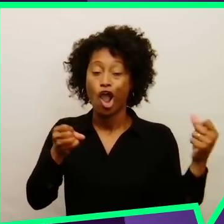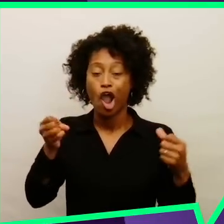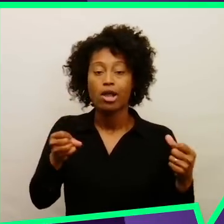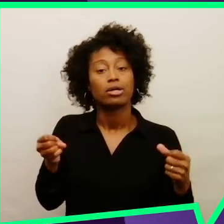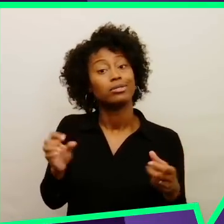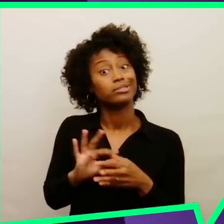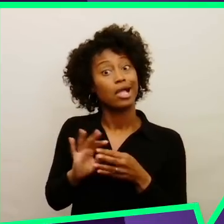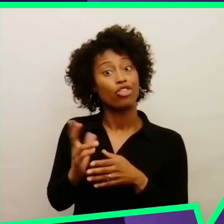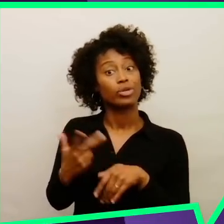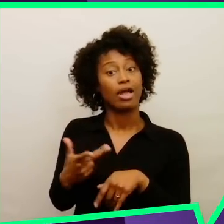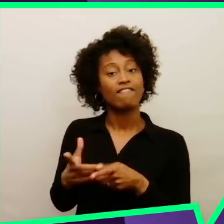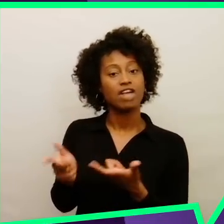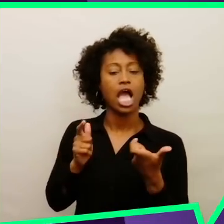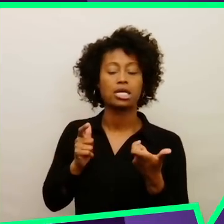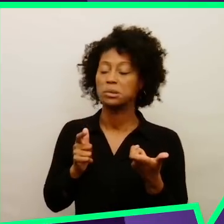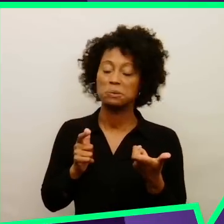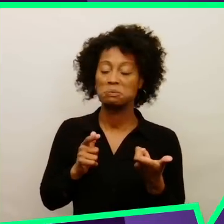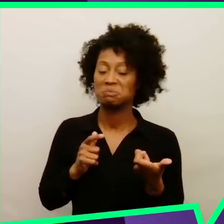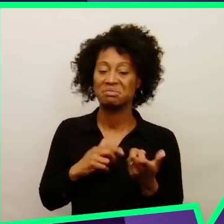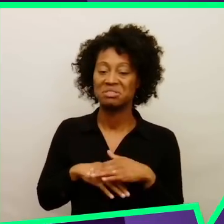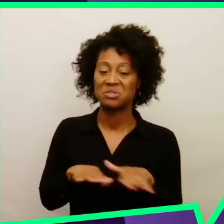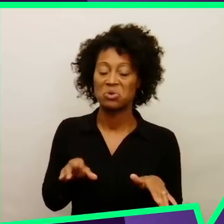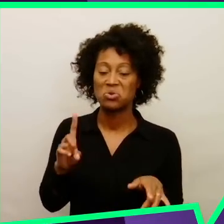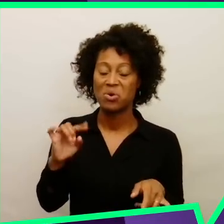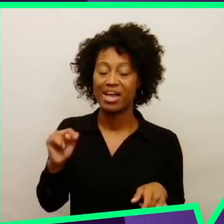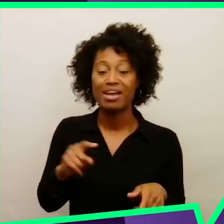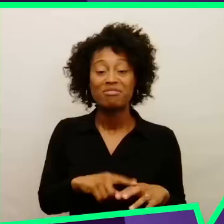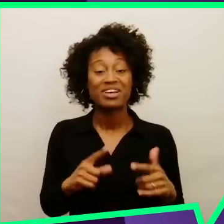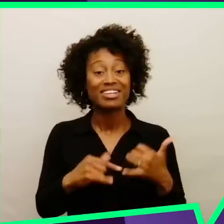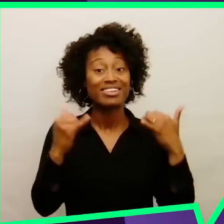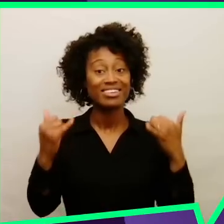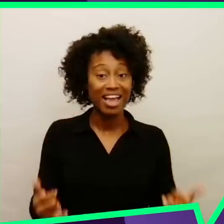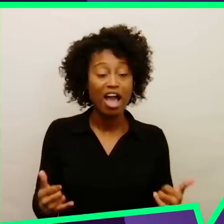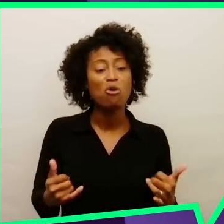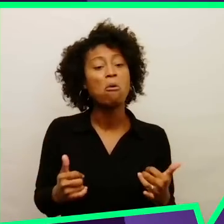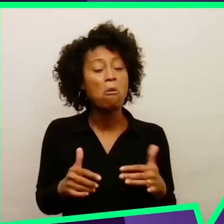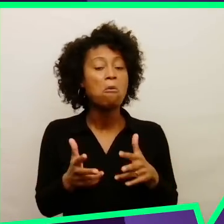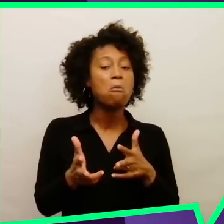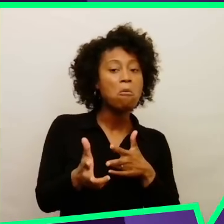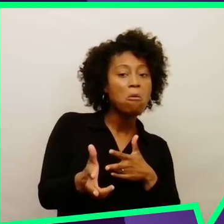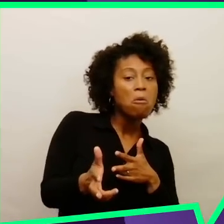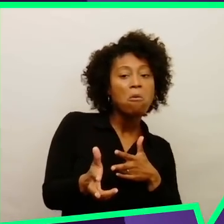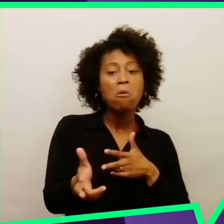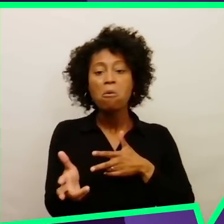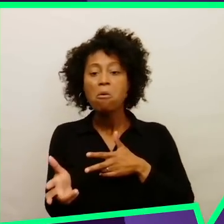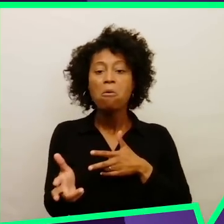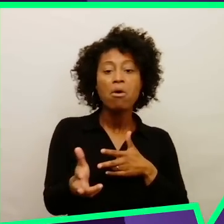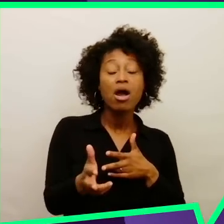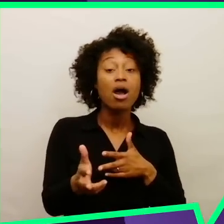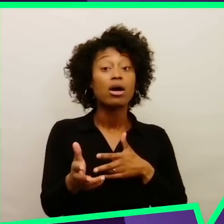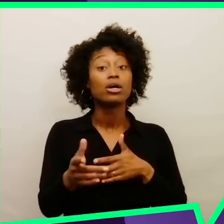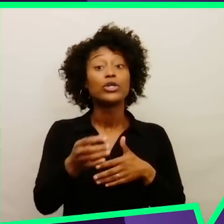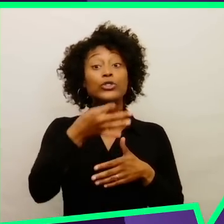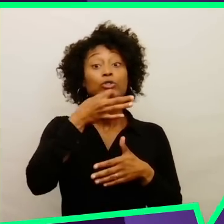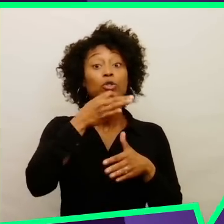Either way, we've got a nice steady straightaway right now. But don't get too excited, because we have a quick turn.